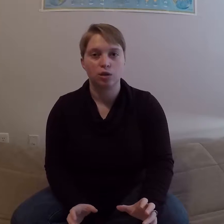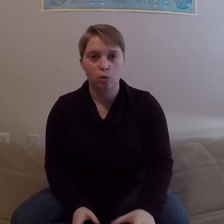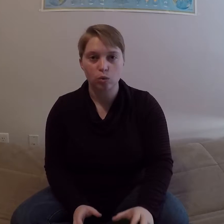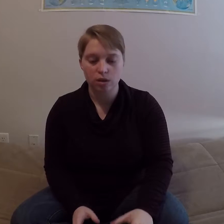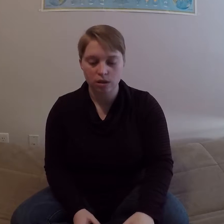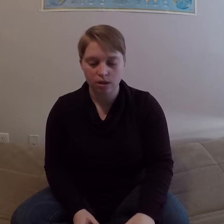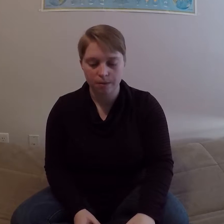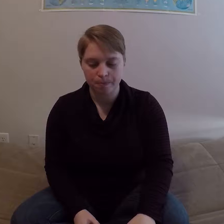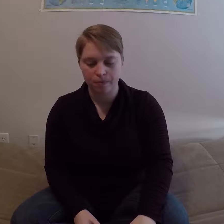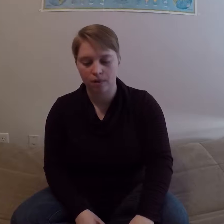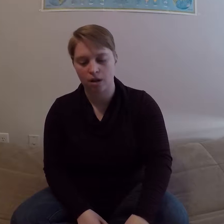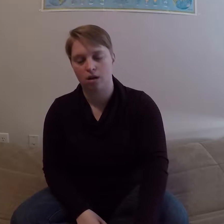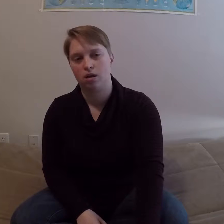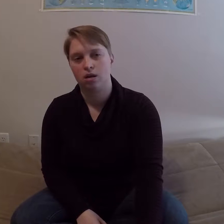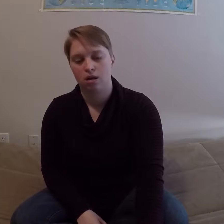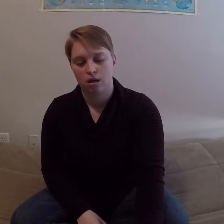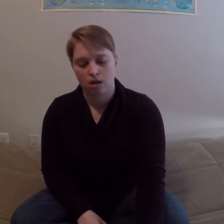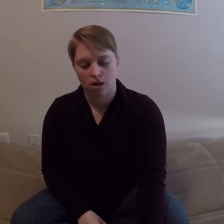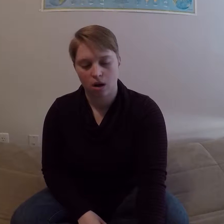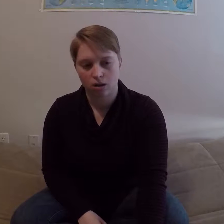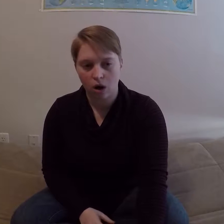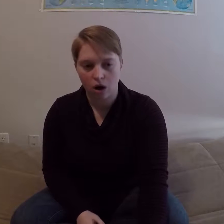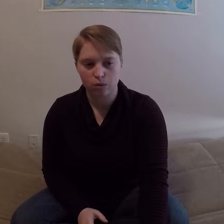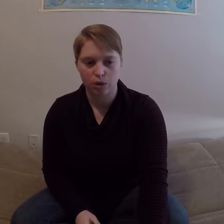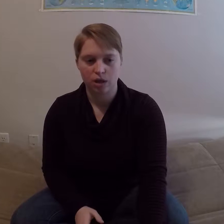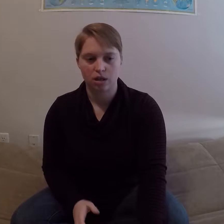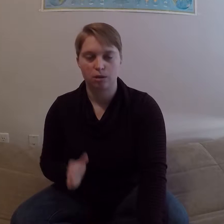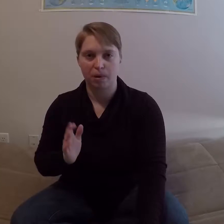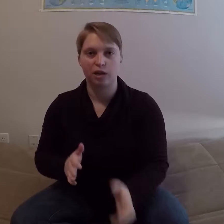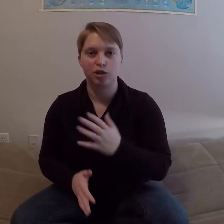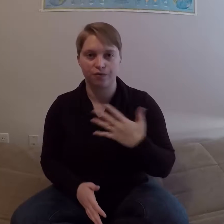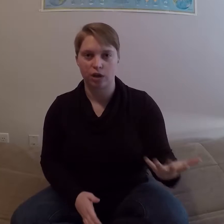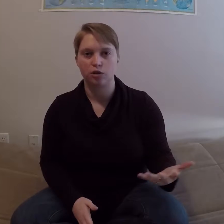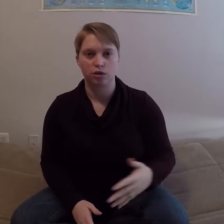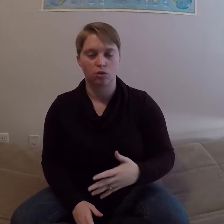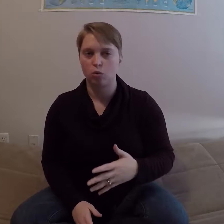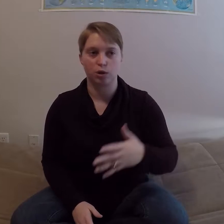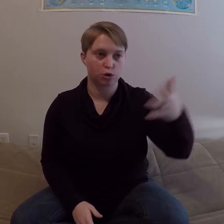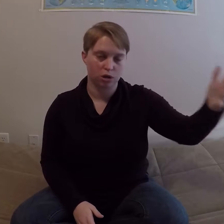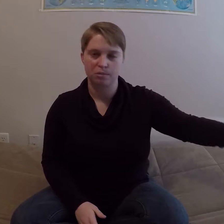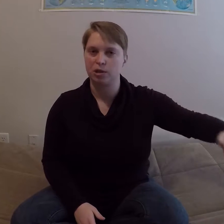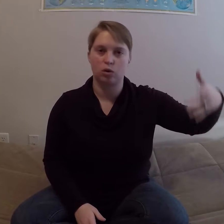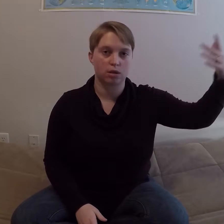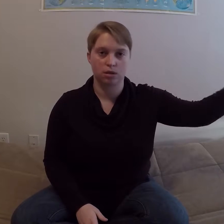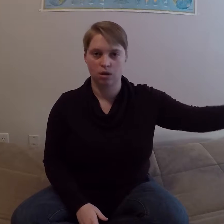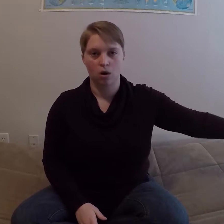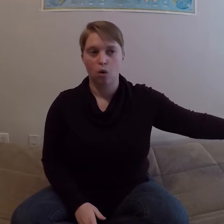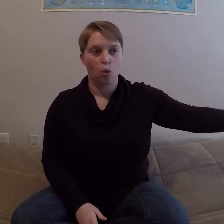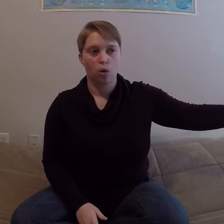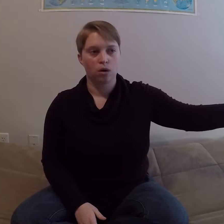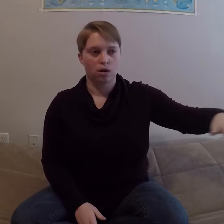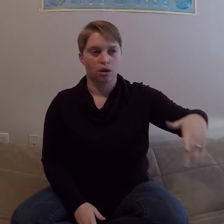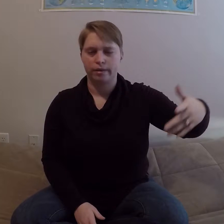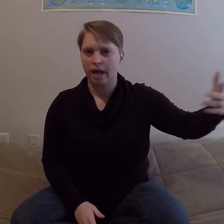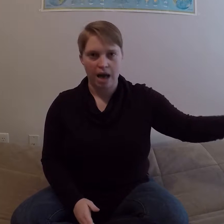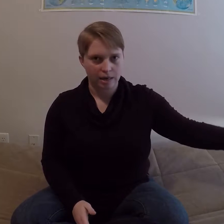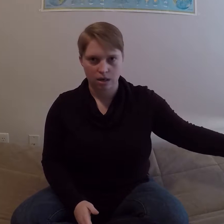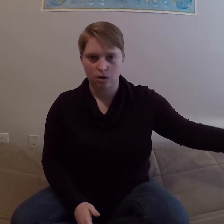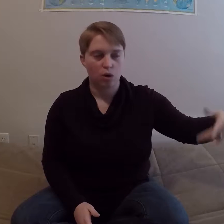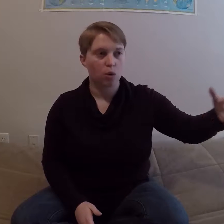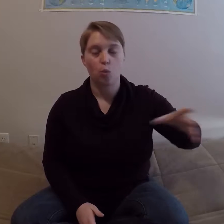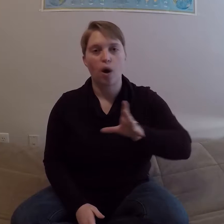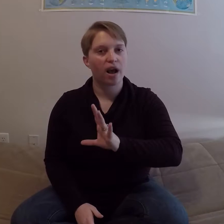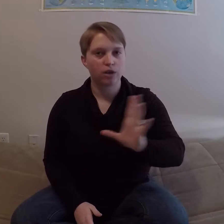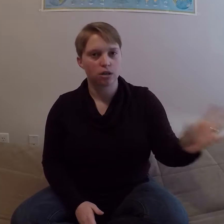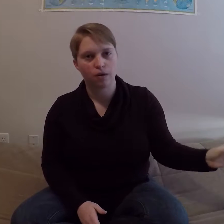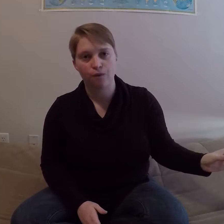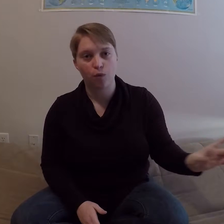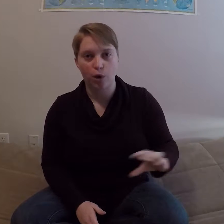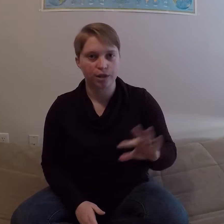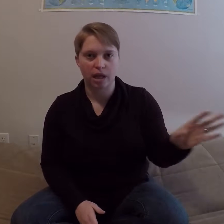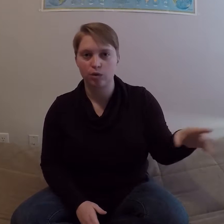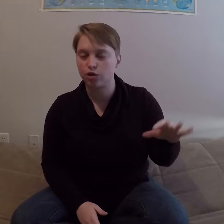school system along with Spanish and French, or German, or Latin or whatever foreign language